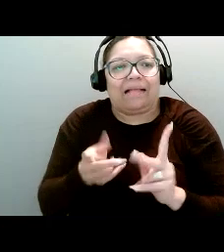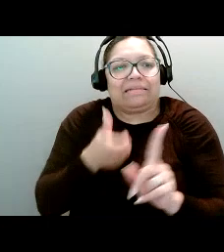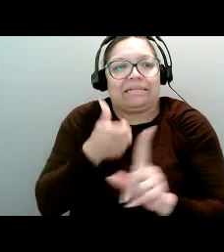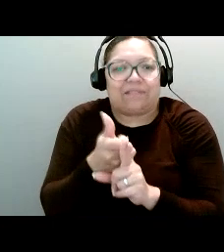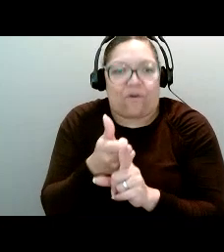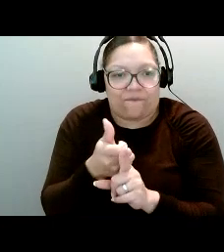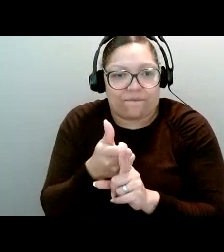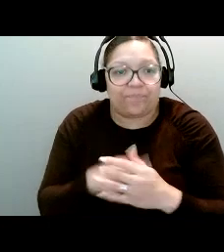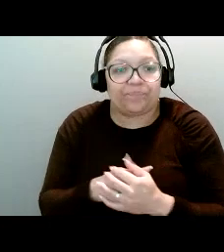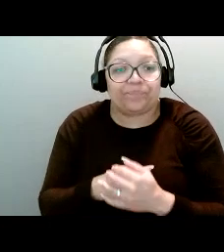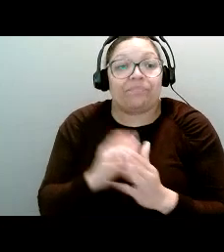Next slide, please.